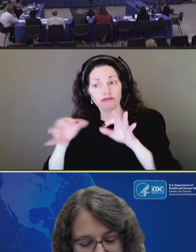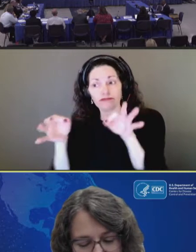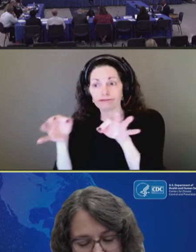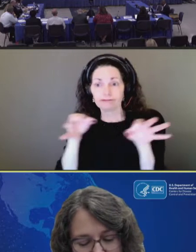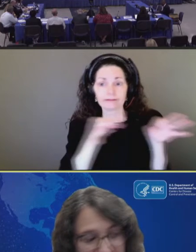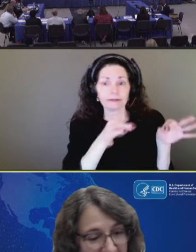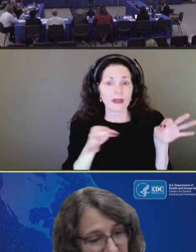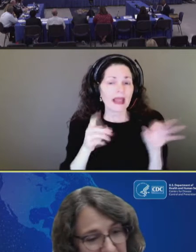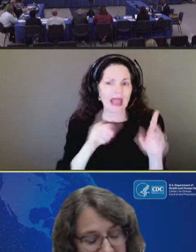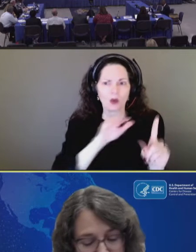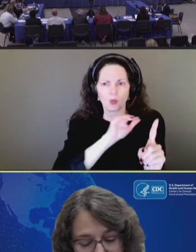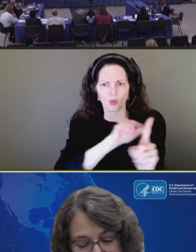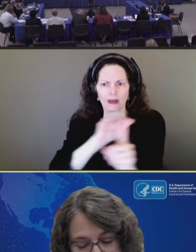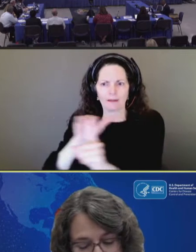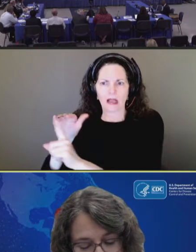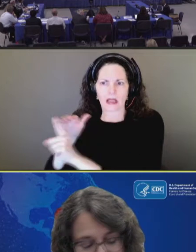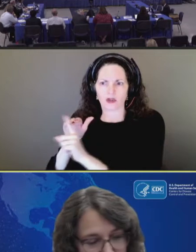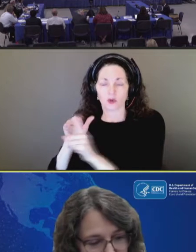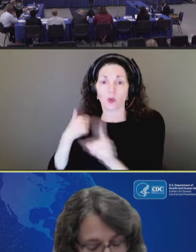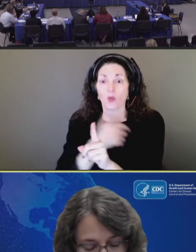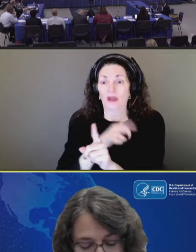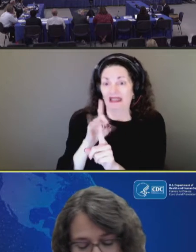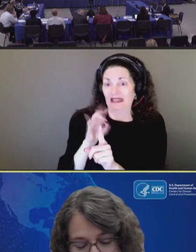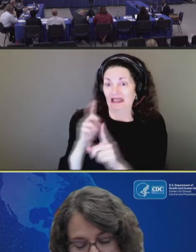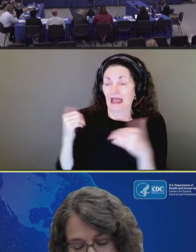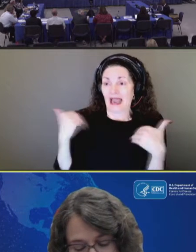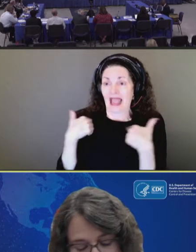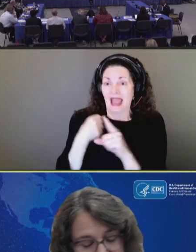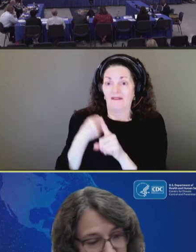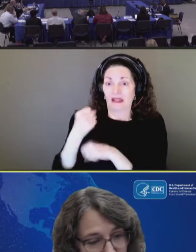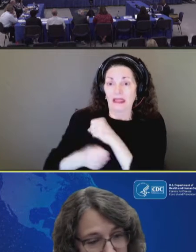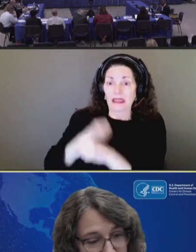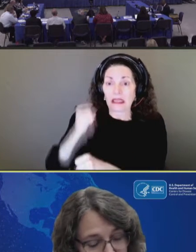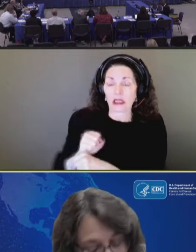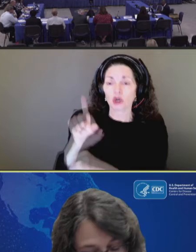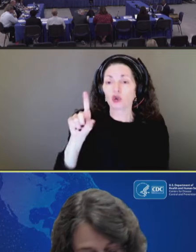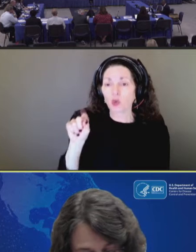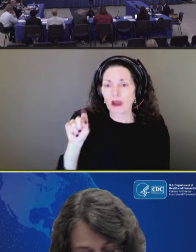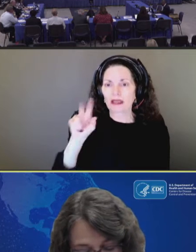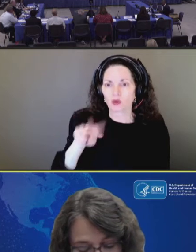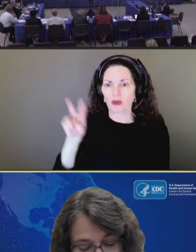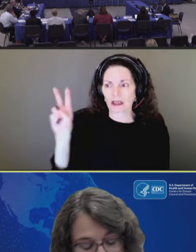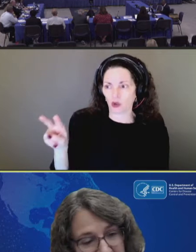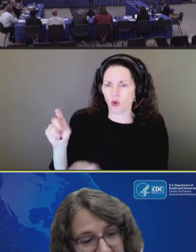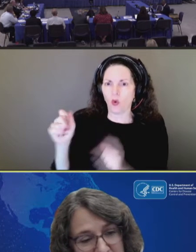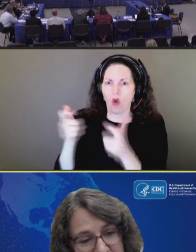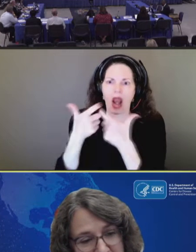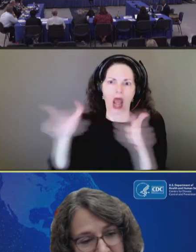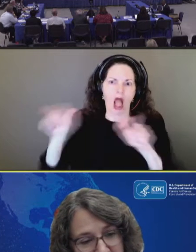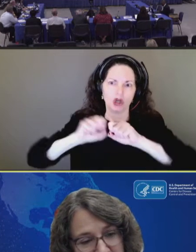is that while we had a big outbreak in 2022 and cases have dropped dramatically since that time,